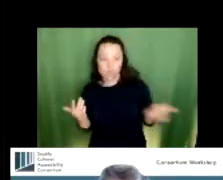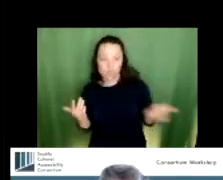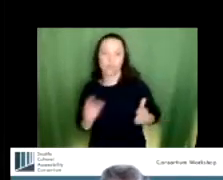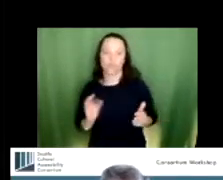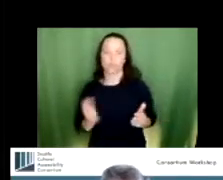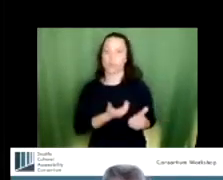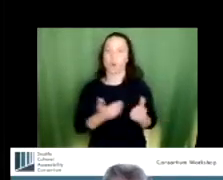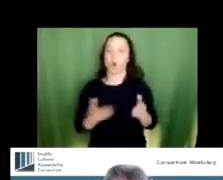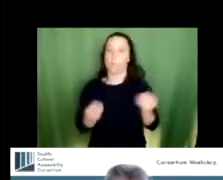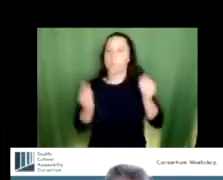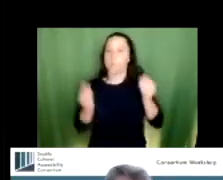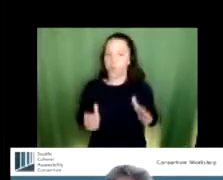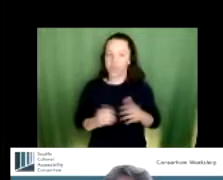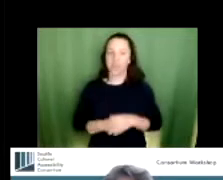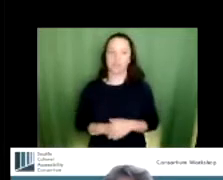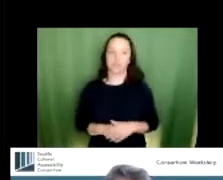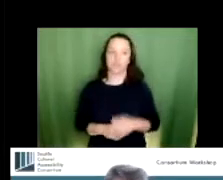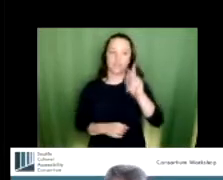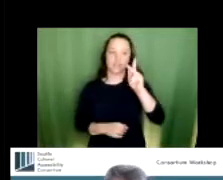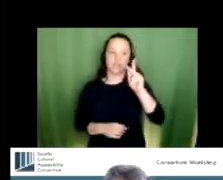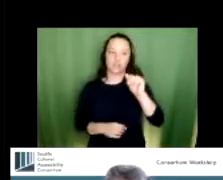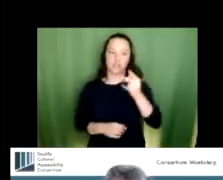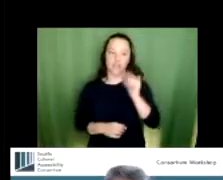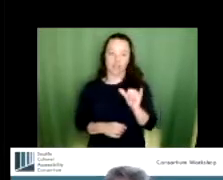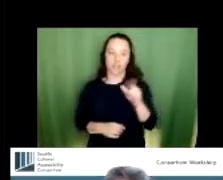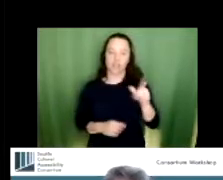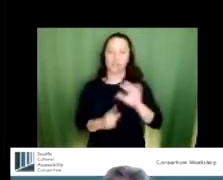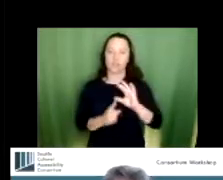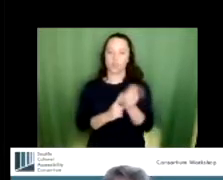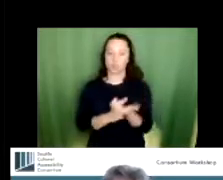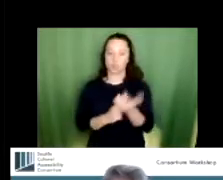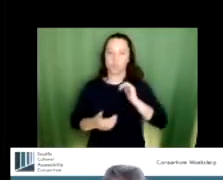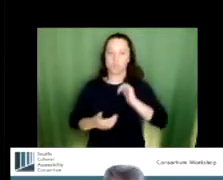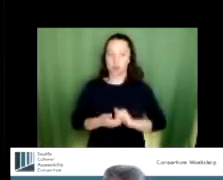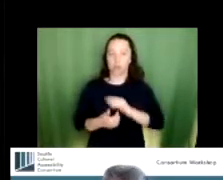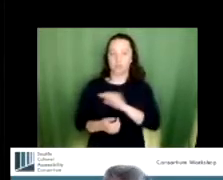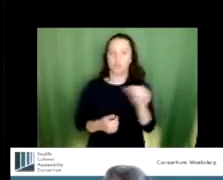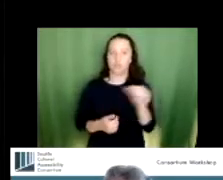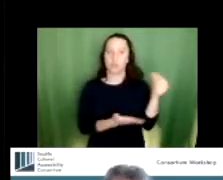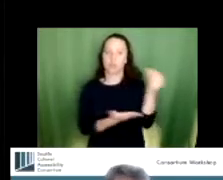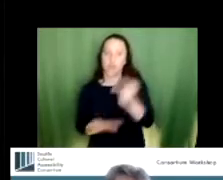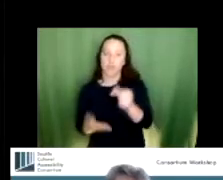the Cultural Partnerships and Grants Manager for the Seattle Office of Arts & Culture.